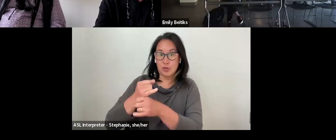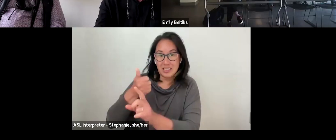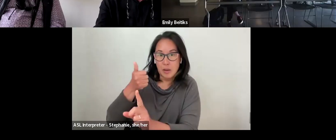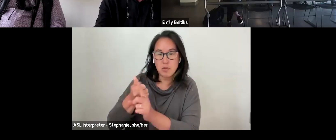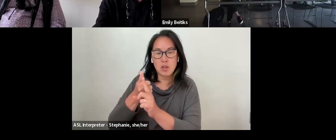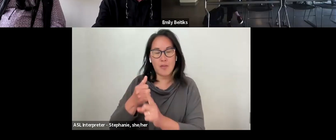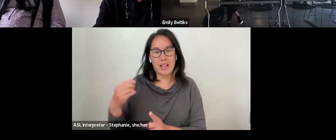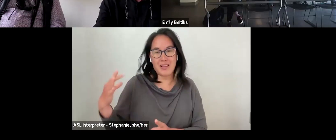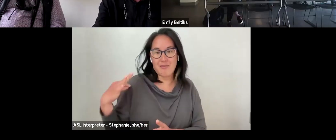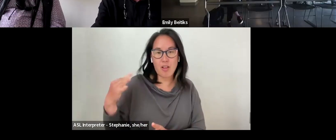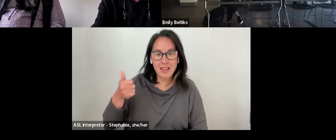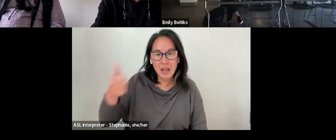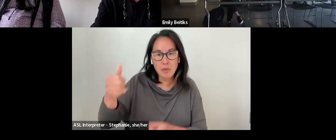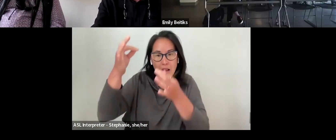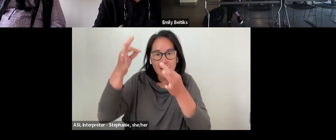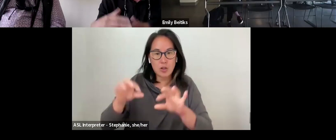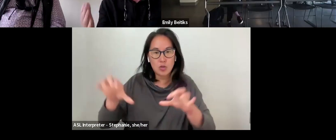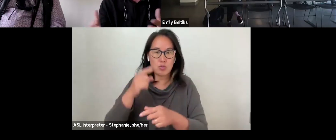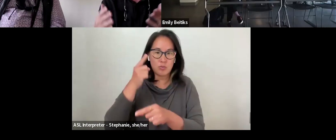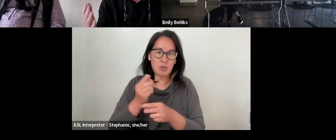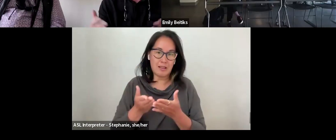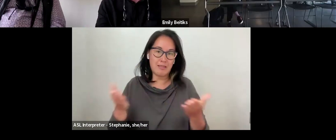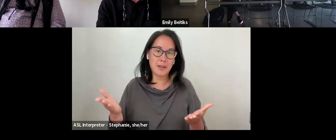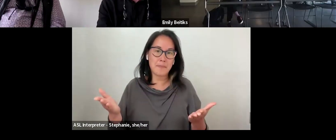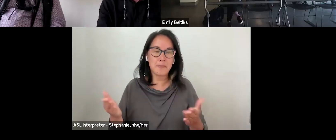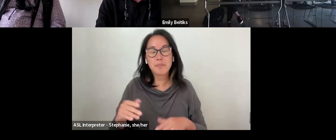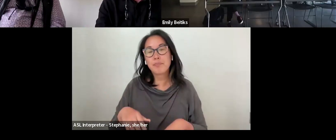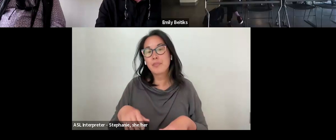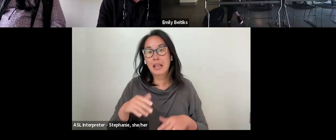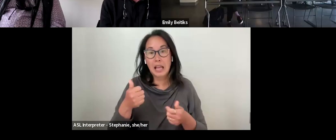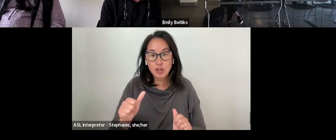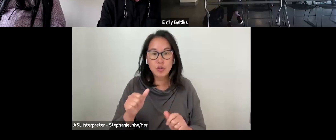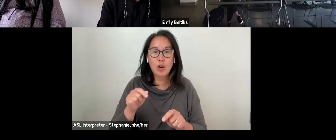By which I mean those things and, sort of, try to reform itself.